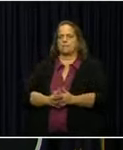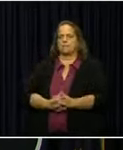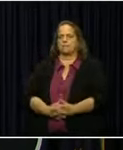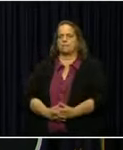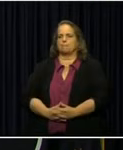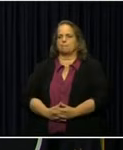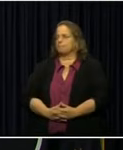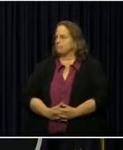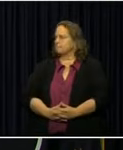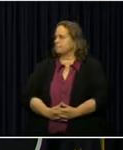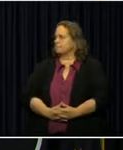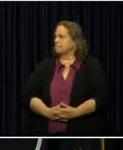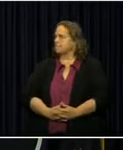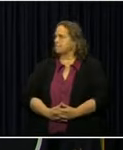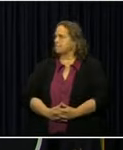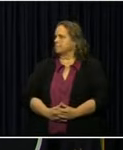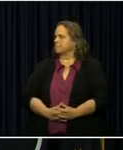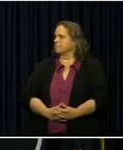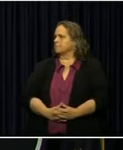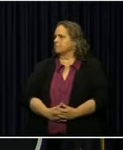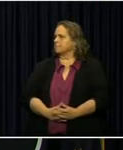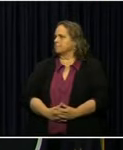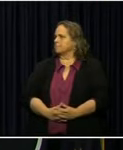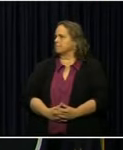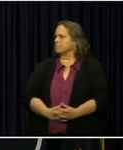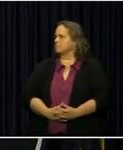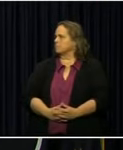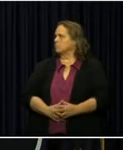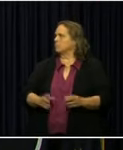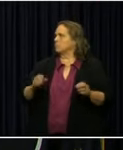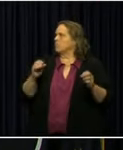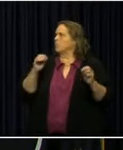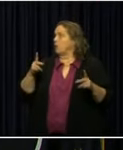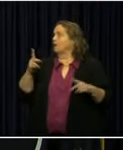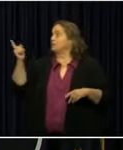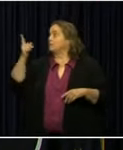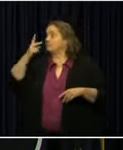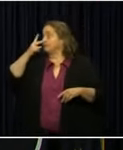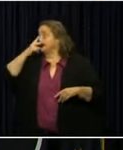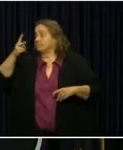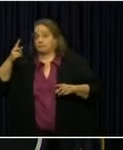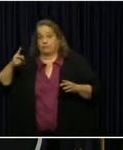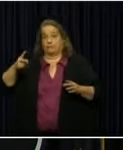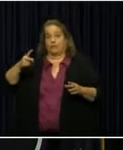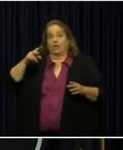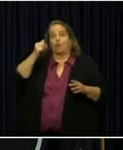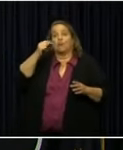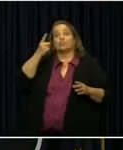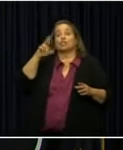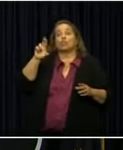SO WHAT WE NEED TO DO IS IN THE WHOLE -- ONE OF THE BIG REASONS WE'VE DONE THIS IS TO MAKE SURE THAT THE EXISTING